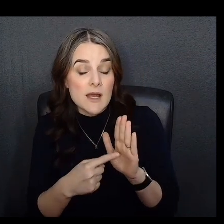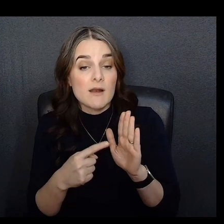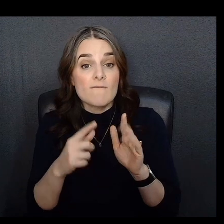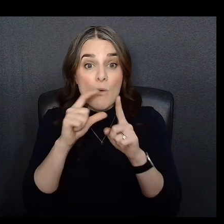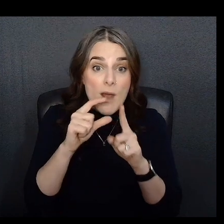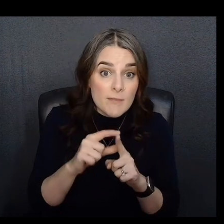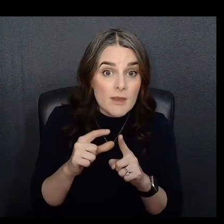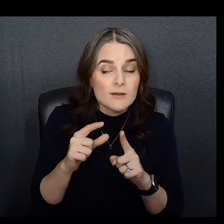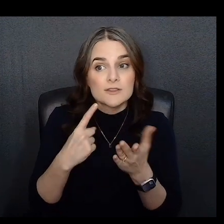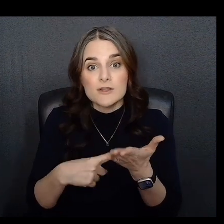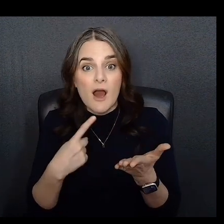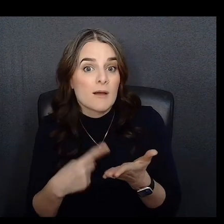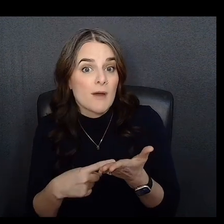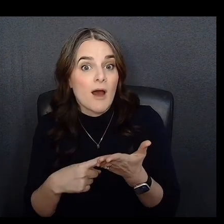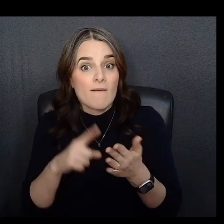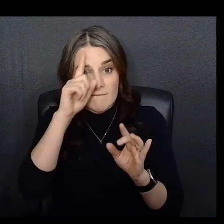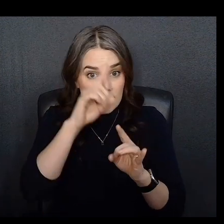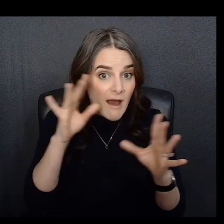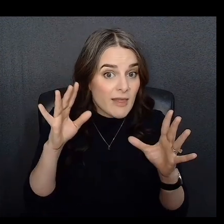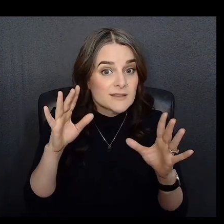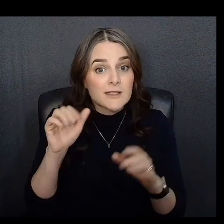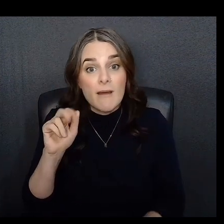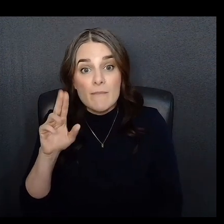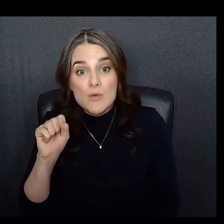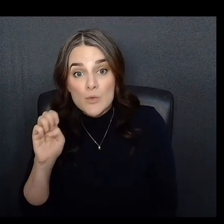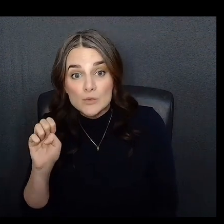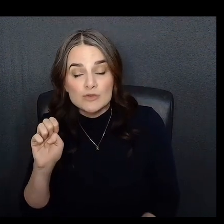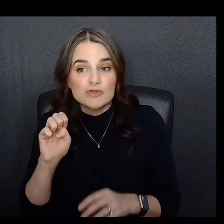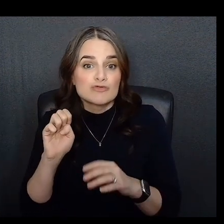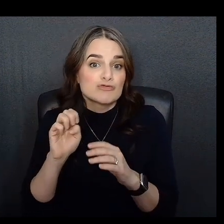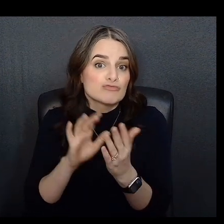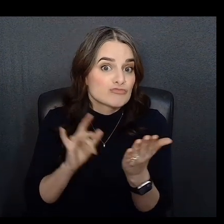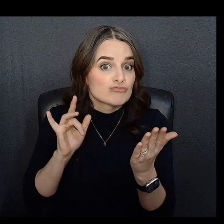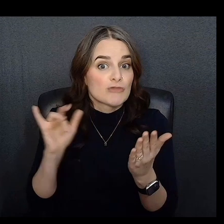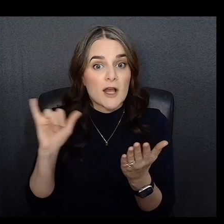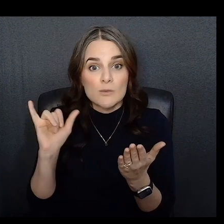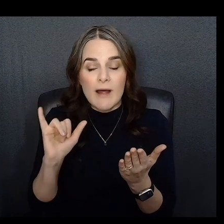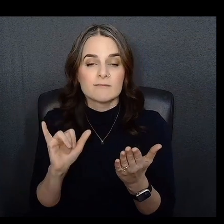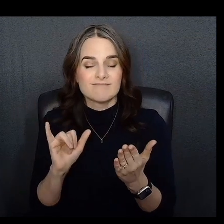So just please keep that in mind, that some of this content is a bit sensitive.